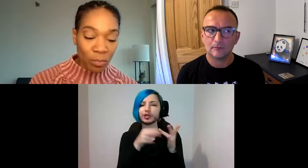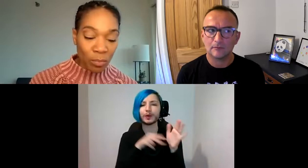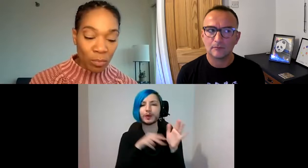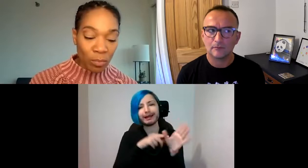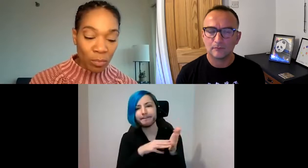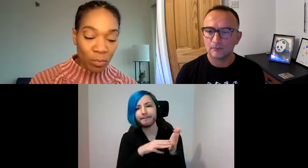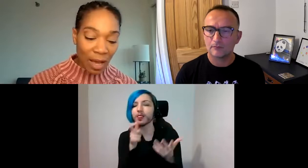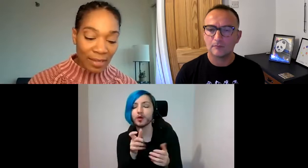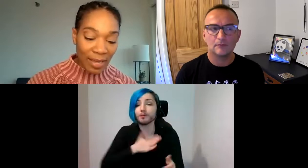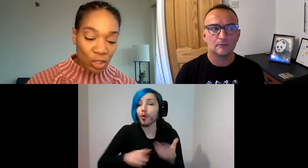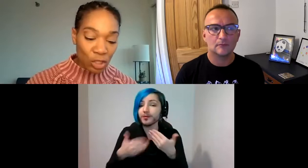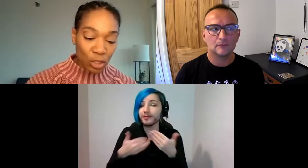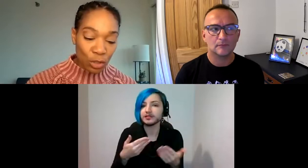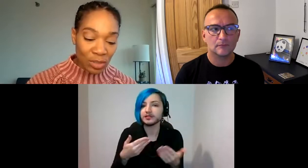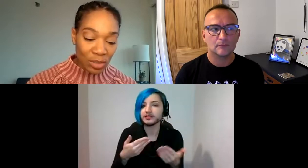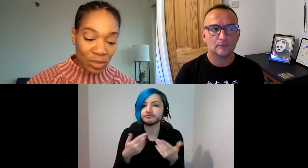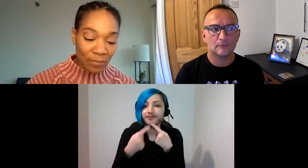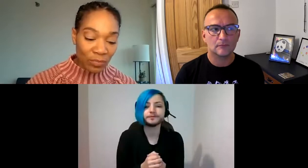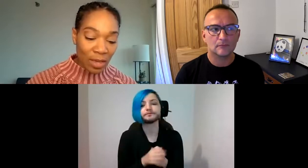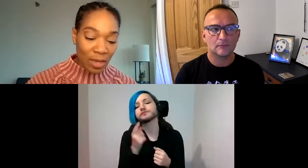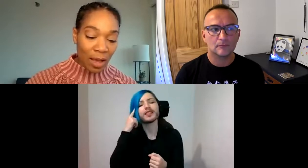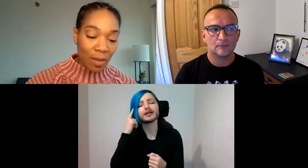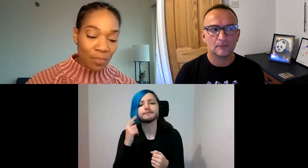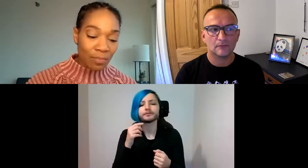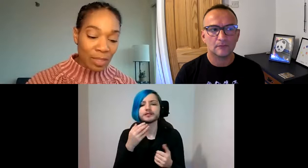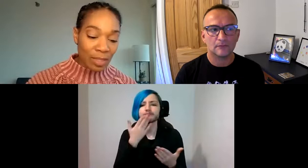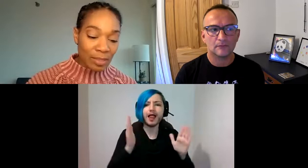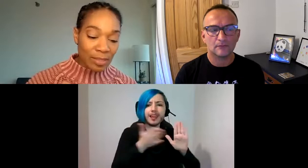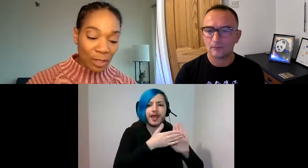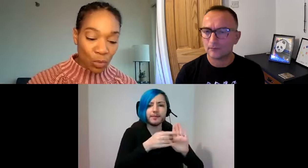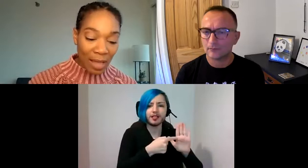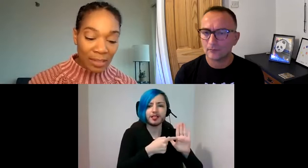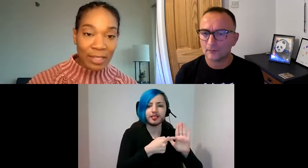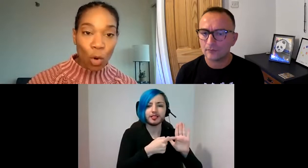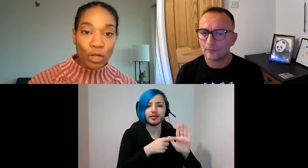person is gay or this person is trans or this person is